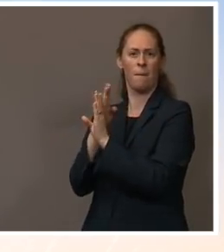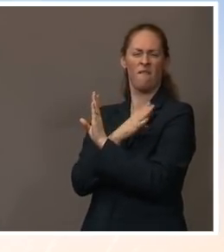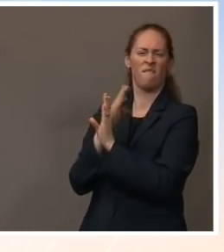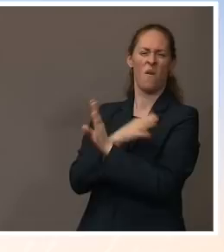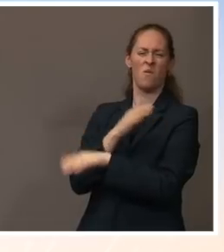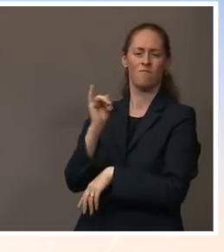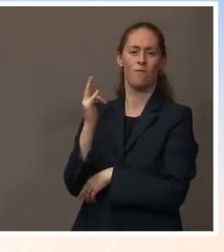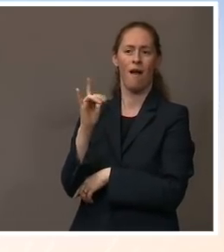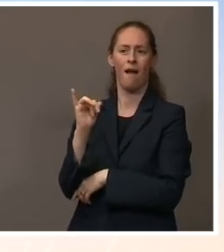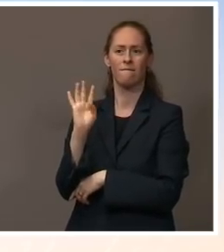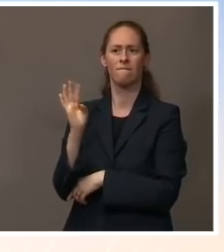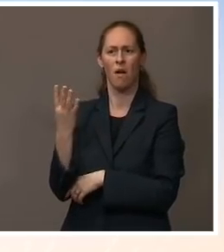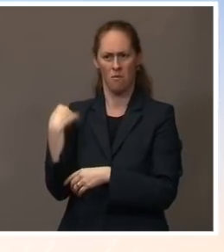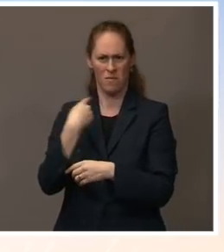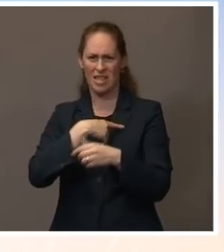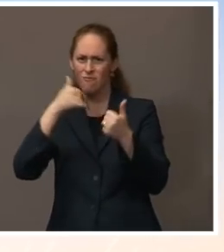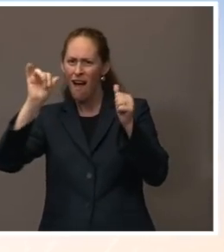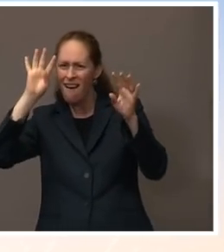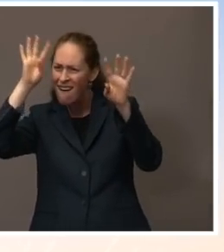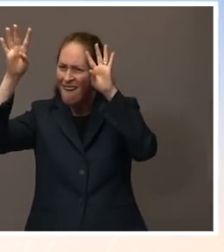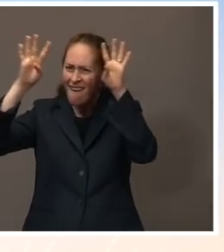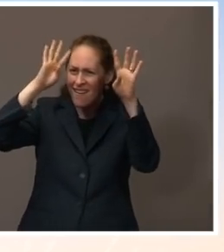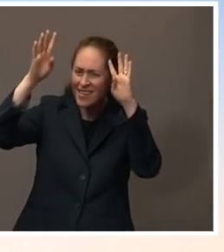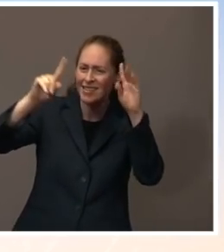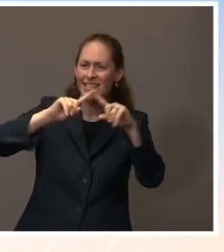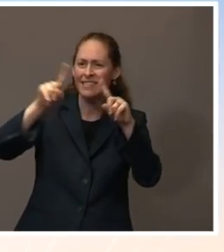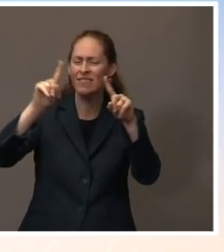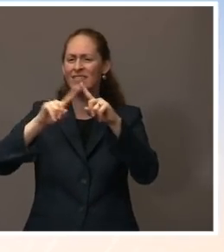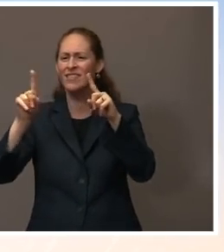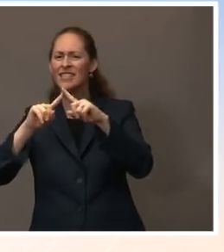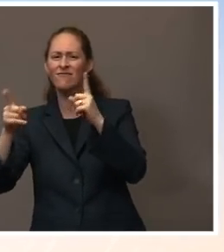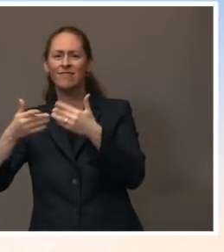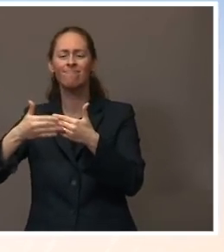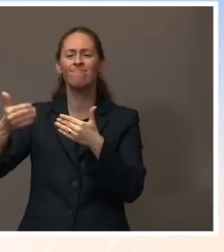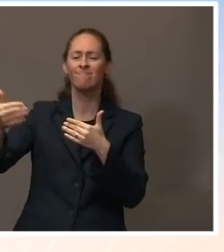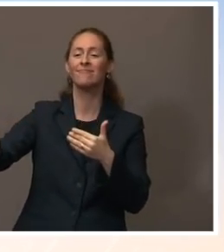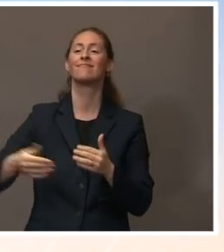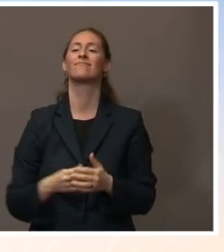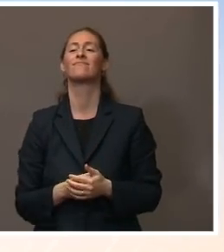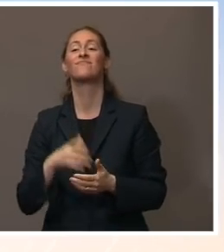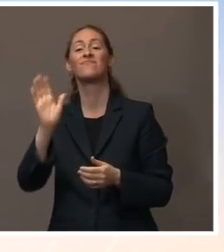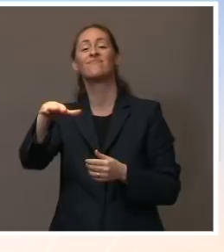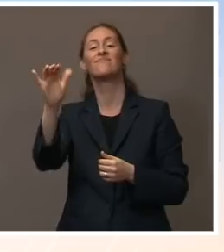We'll build on that from there. What we've all -- what we'll also note is that we're seeing the same challenges that we've seen in other groups,